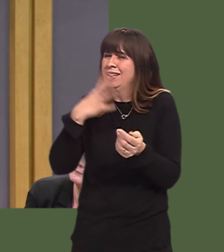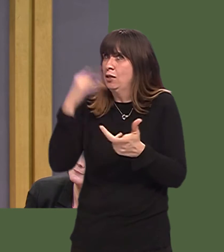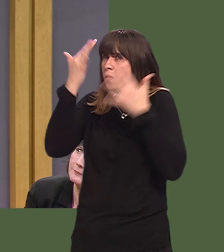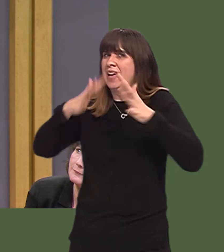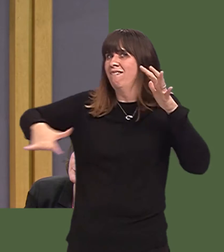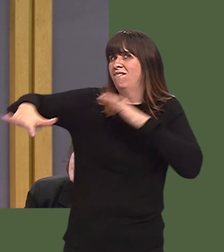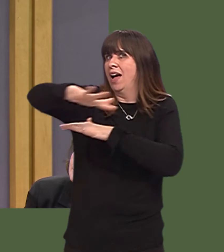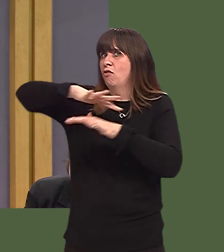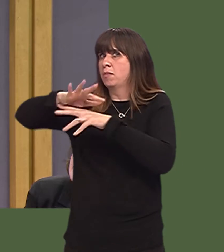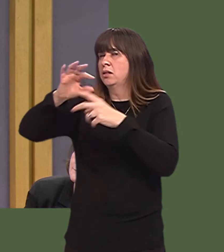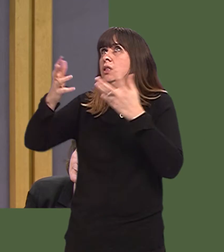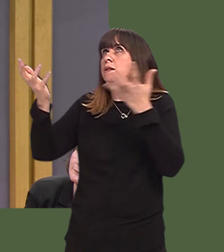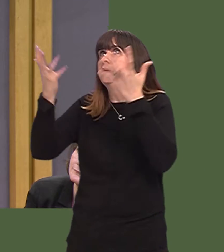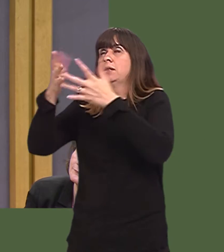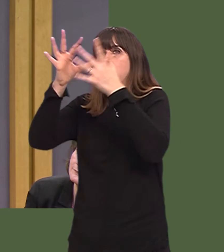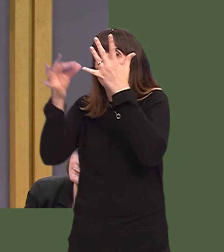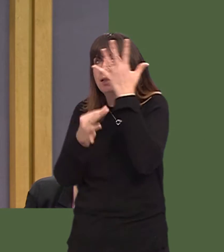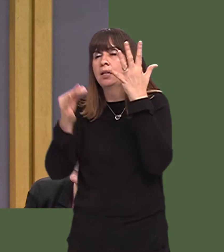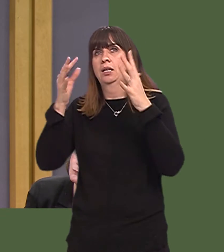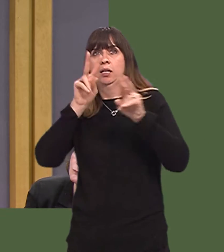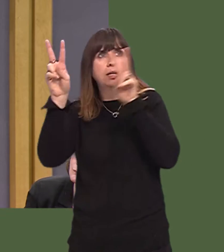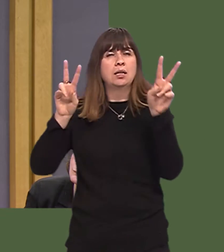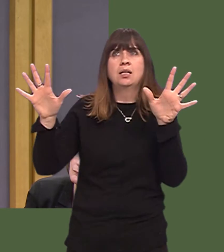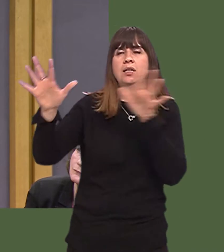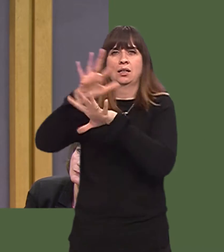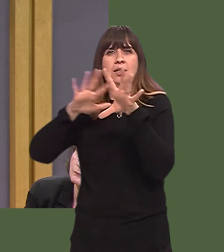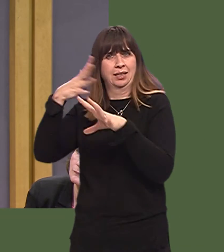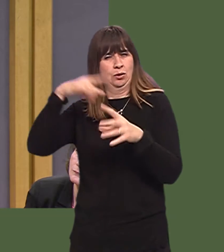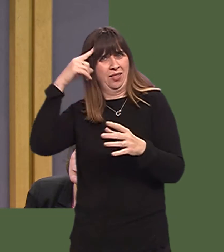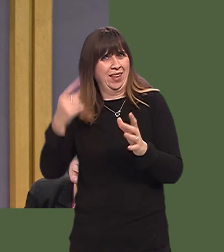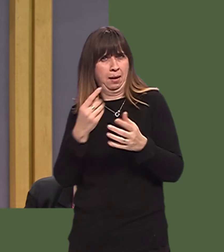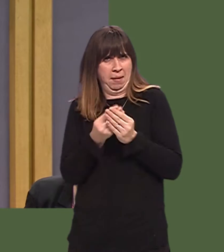Government have with Ofgem, given the concern raised by town and community councils across